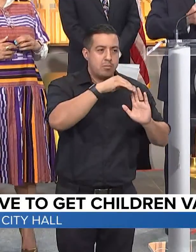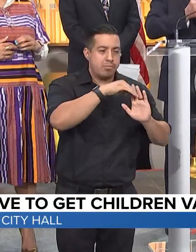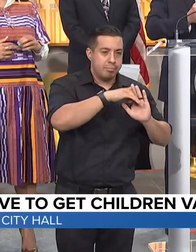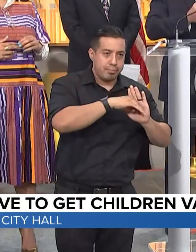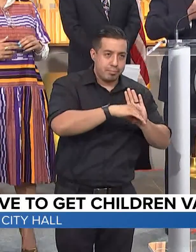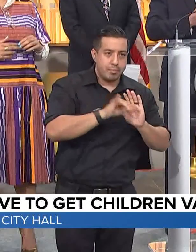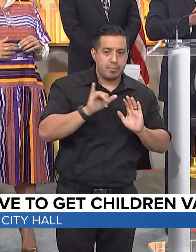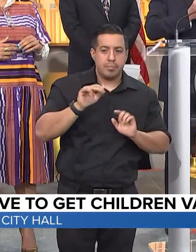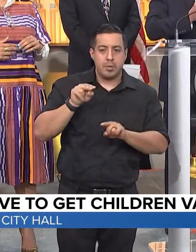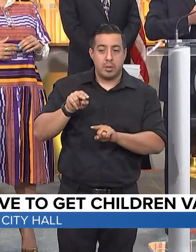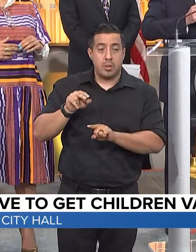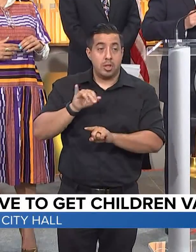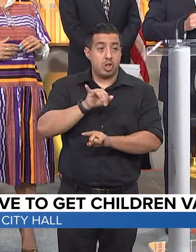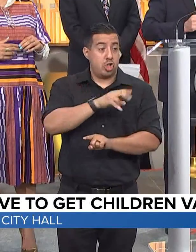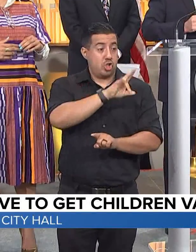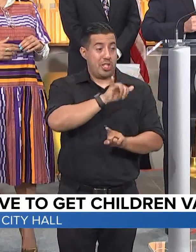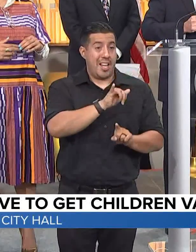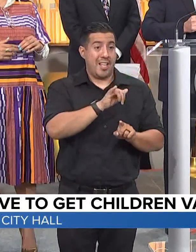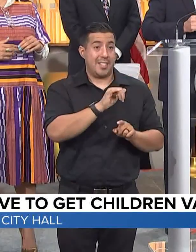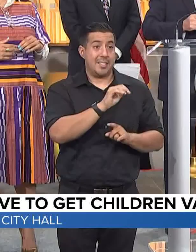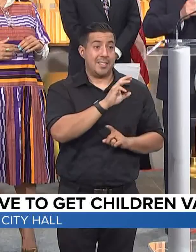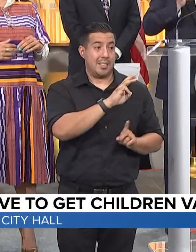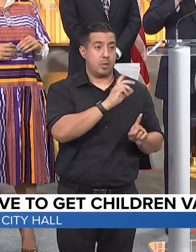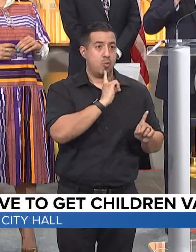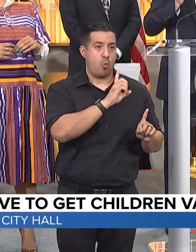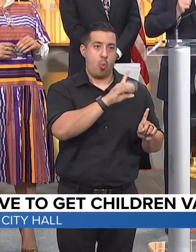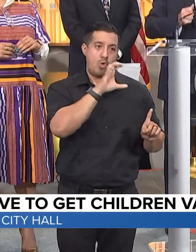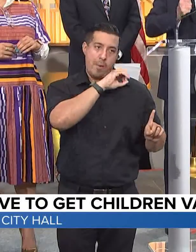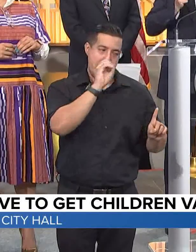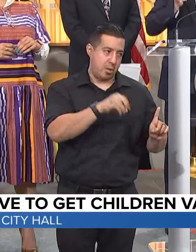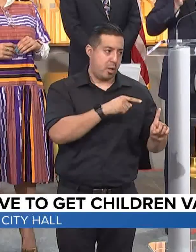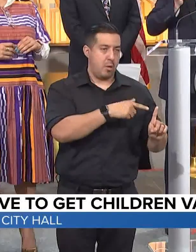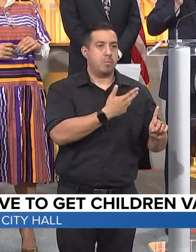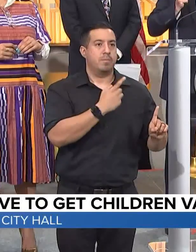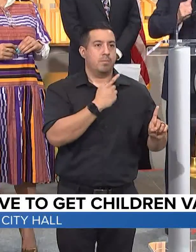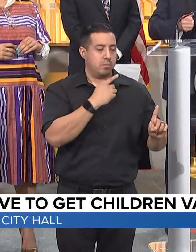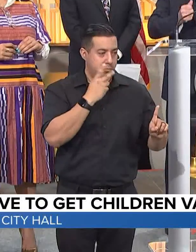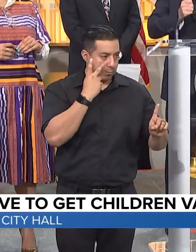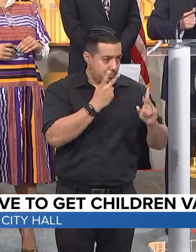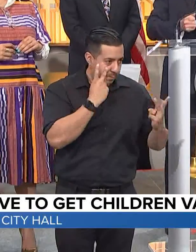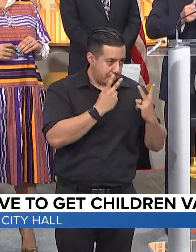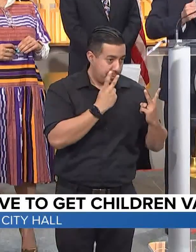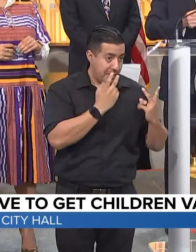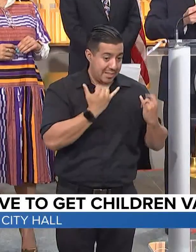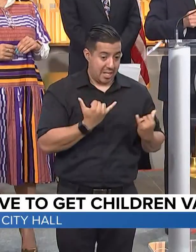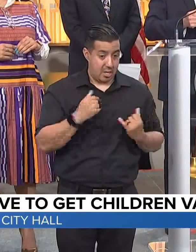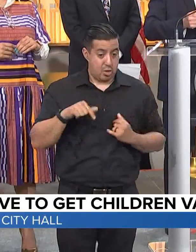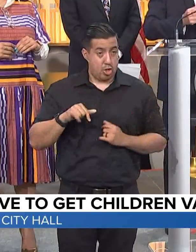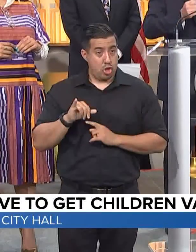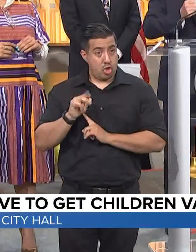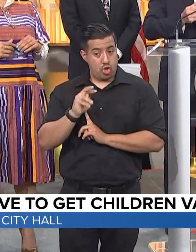So if you consider that last July 6th was 100%. In in June of this year with that peak,